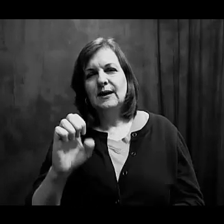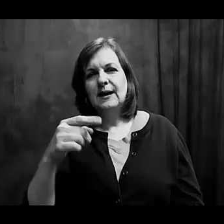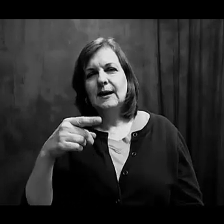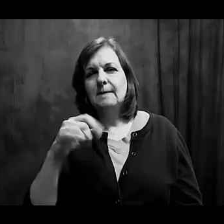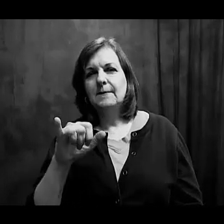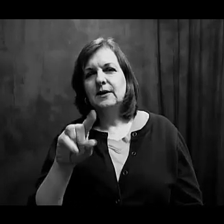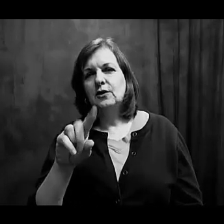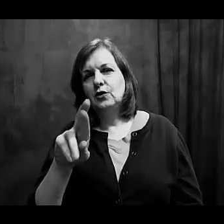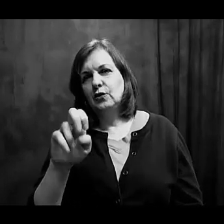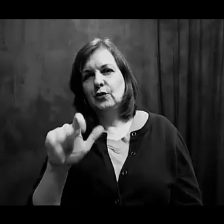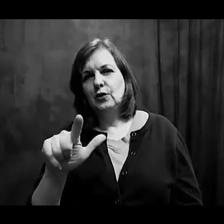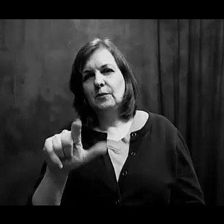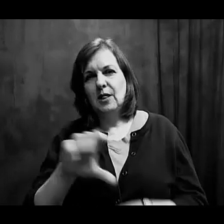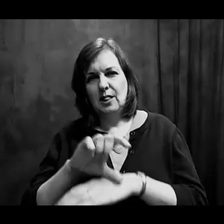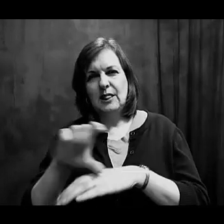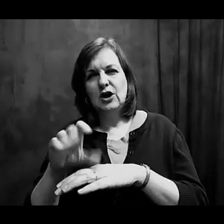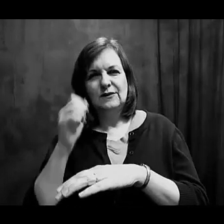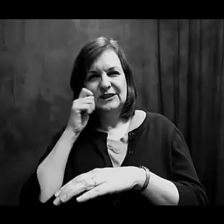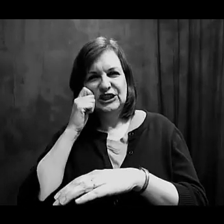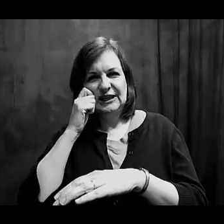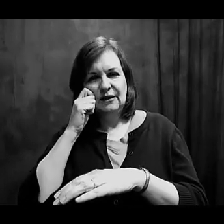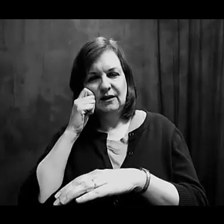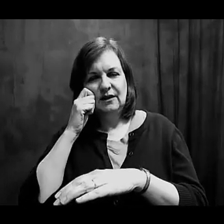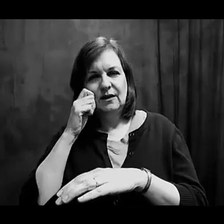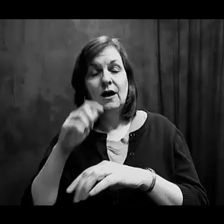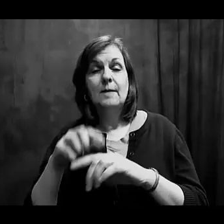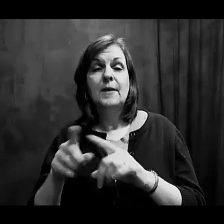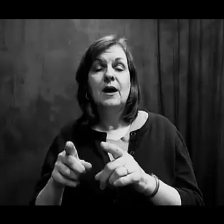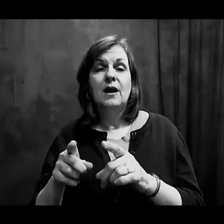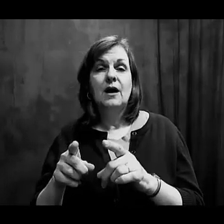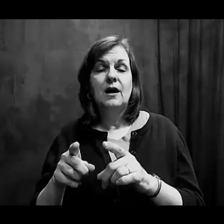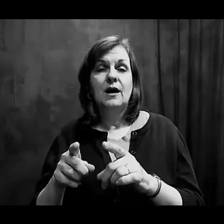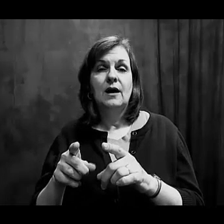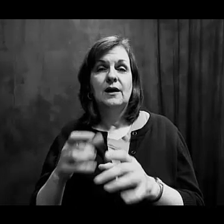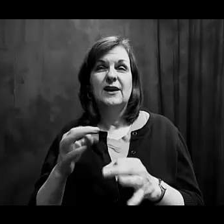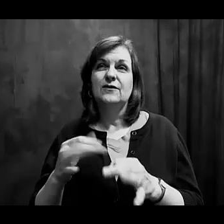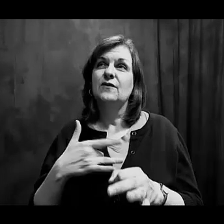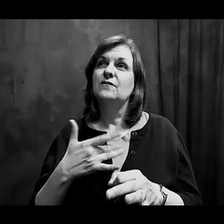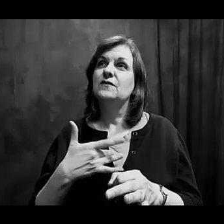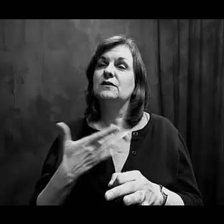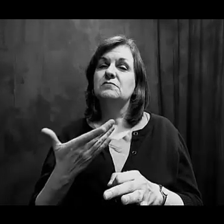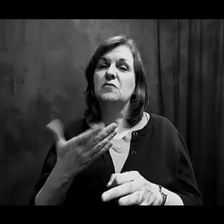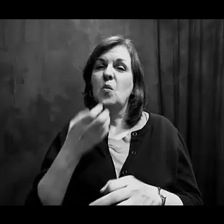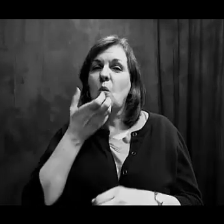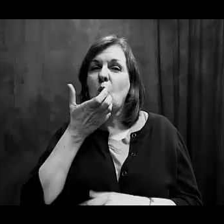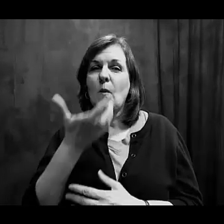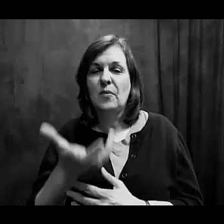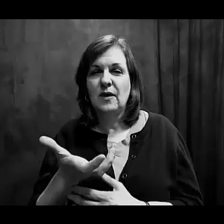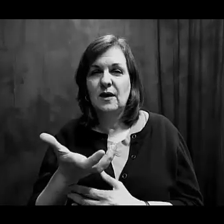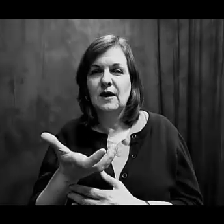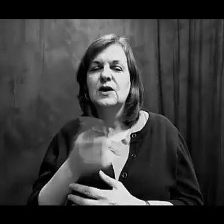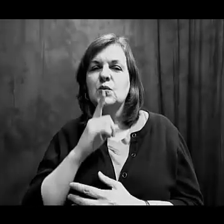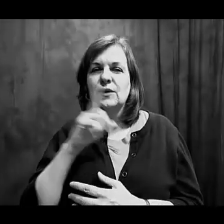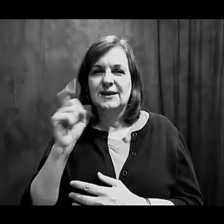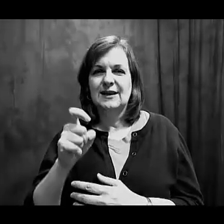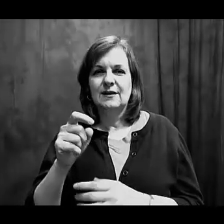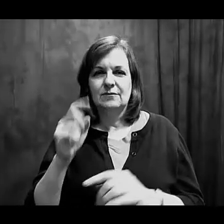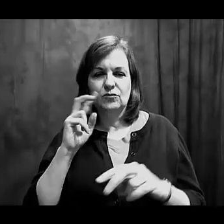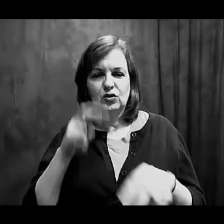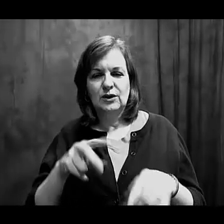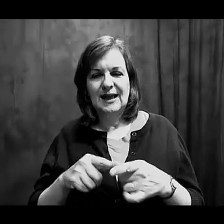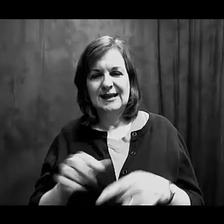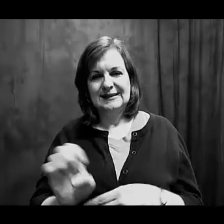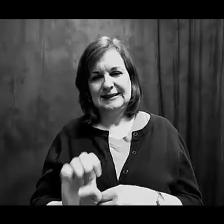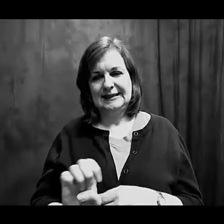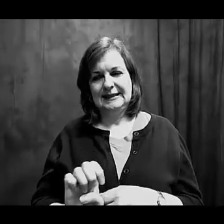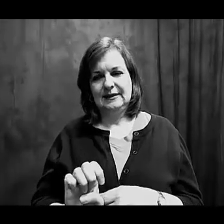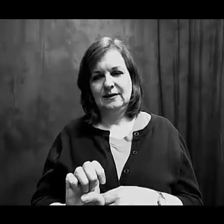but if we want to actually think about something is being warm we actually have to go down to this letter E here -- notice the large